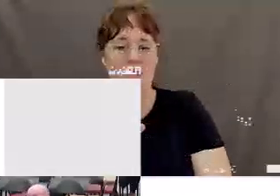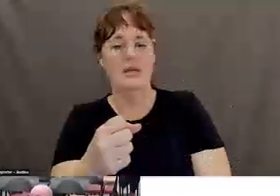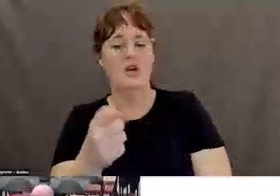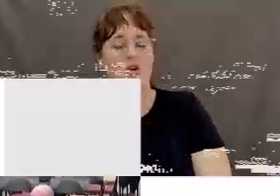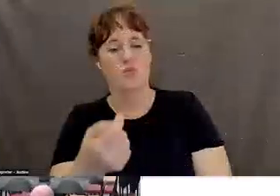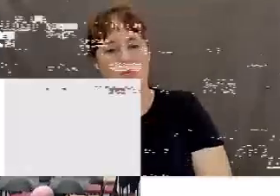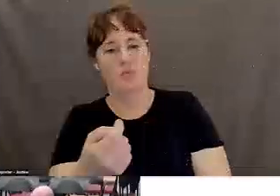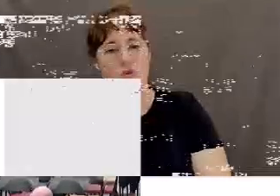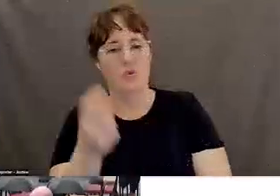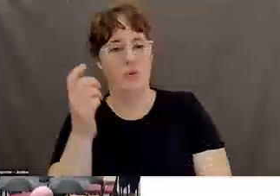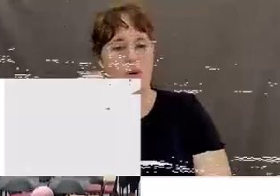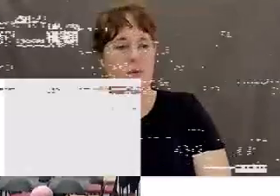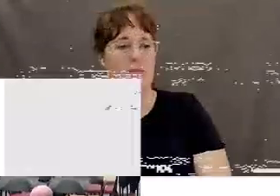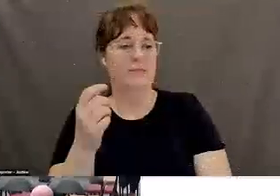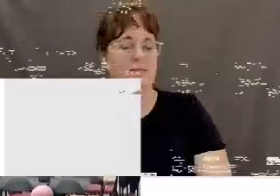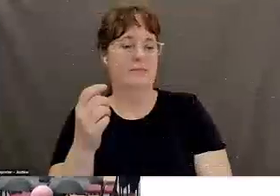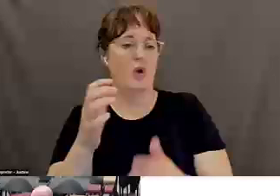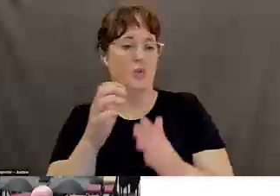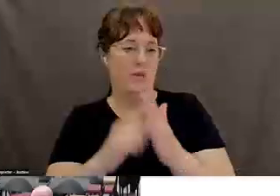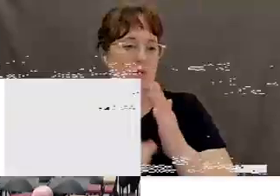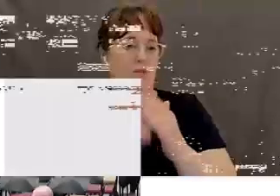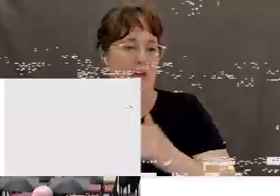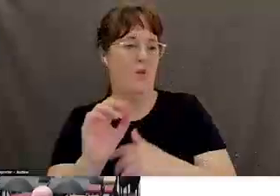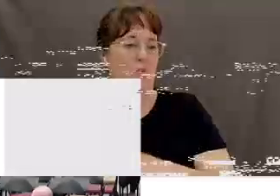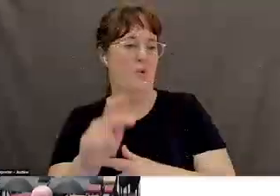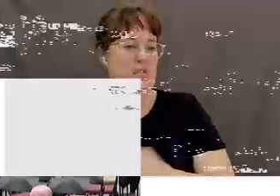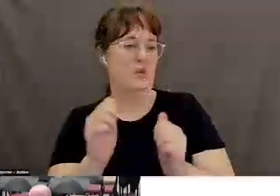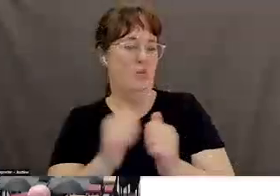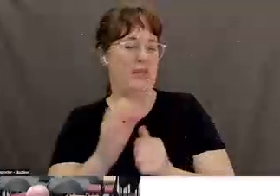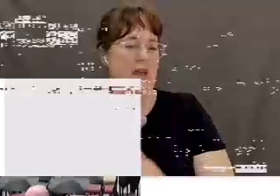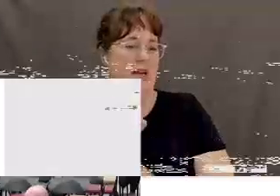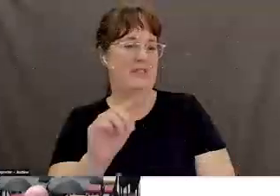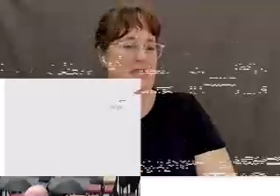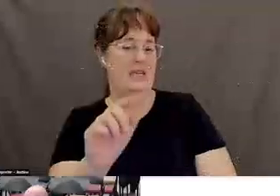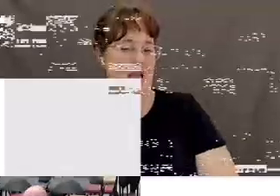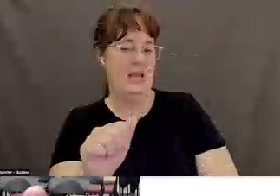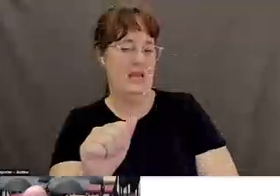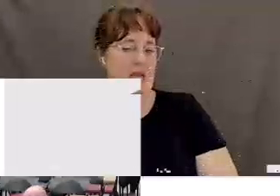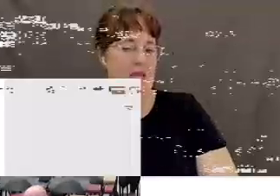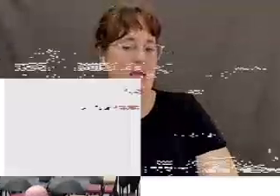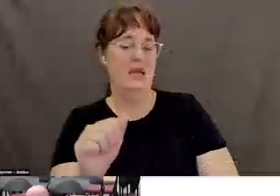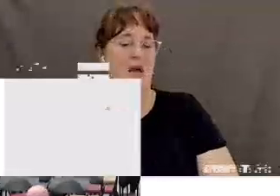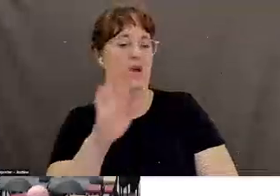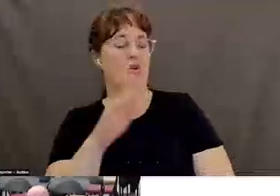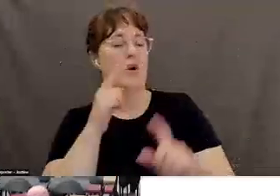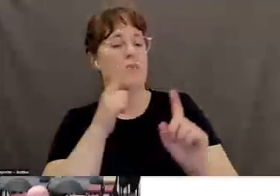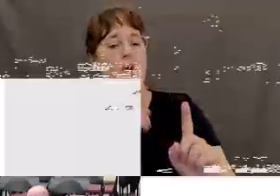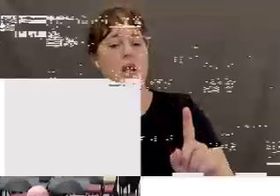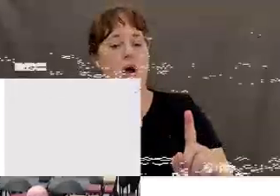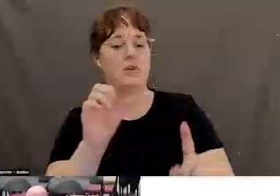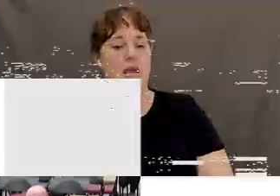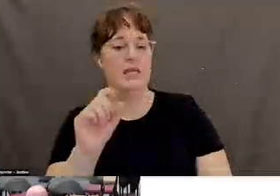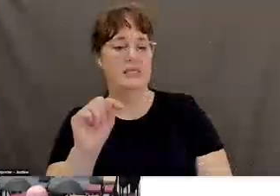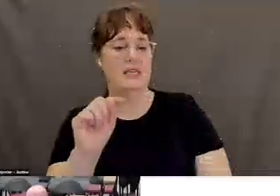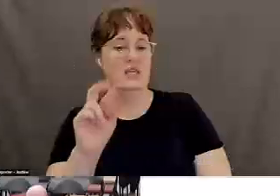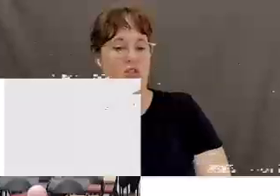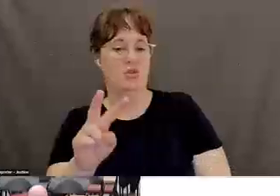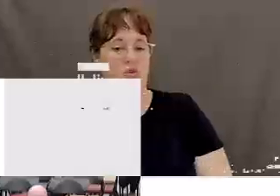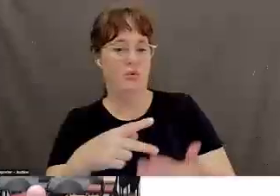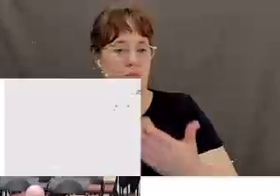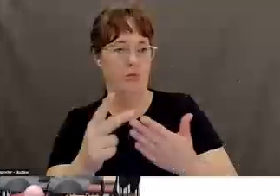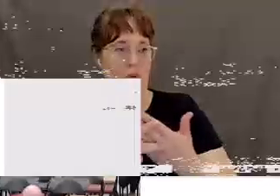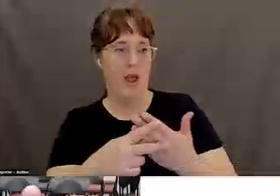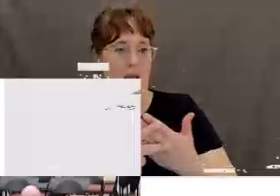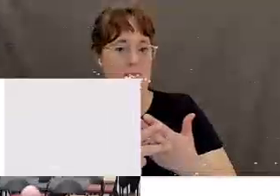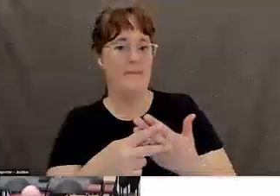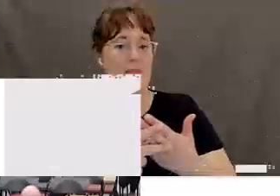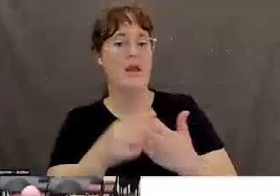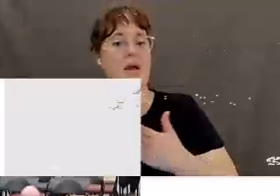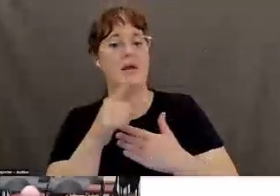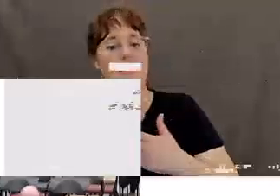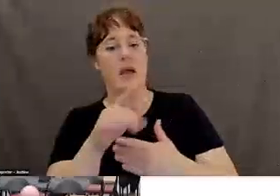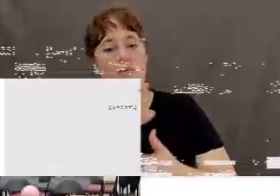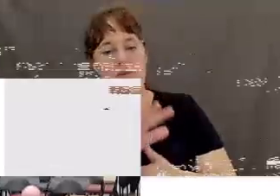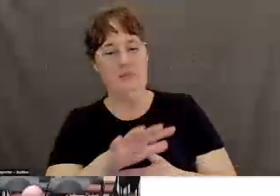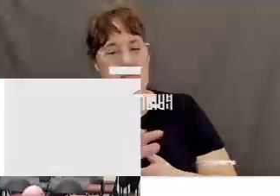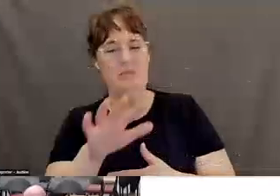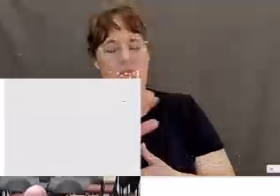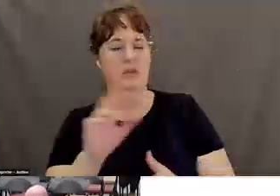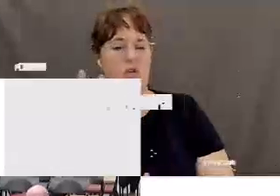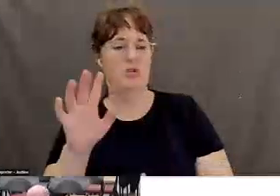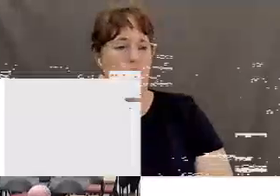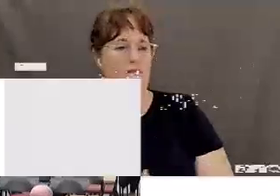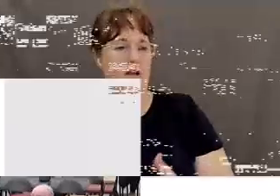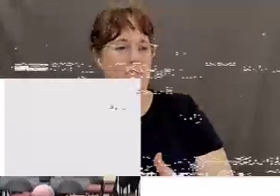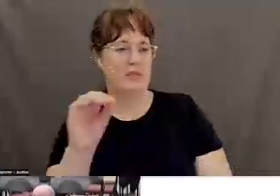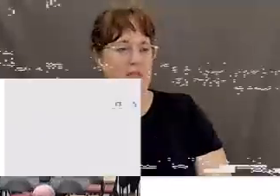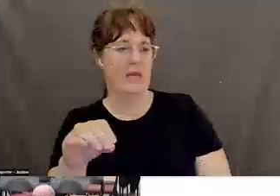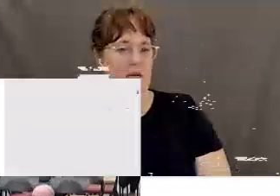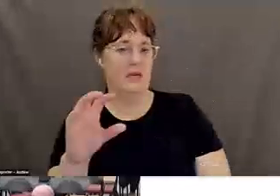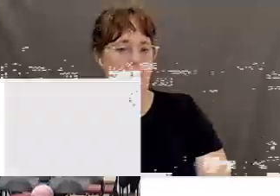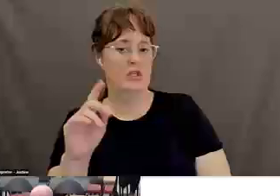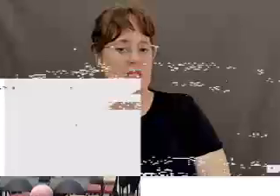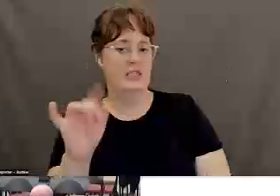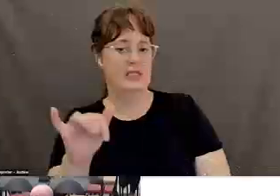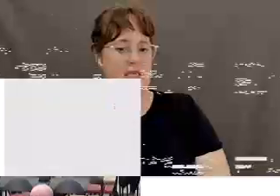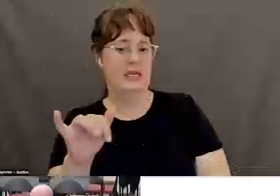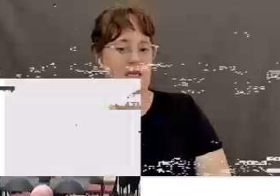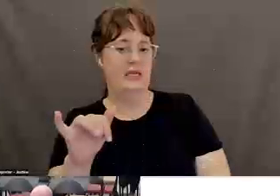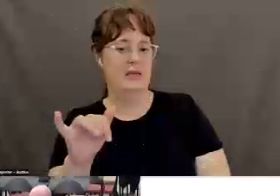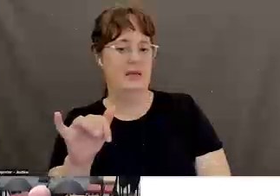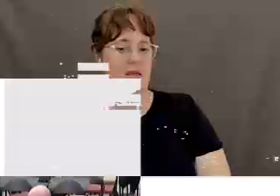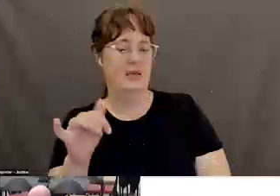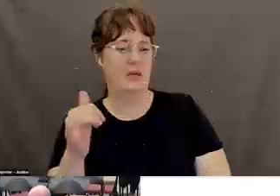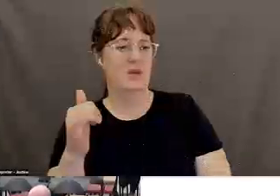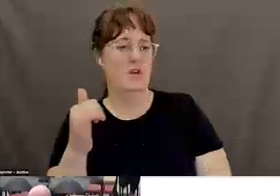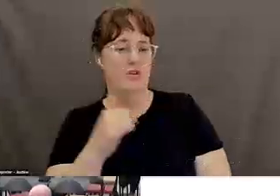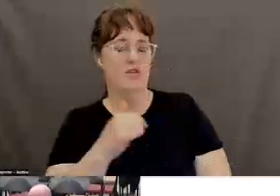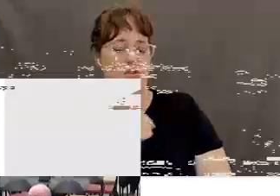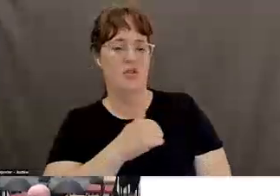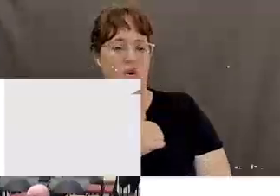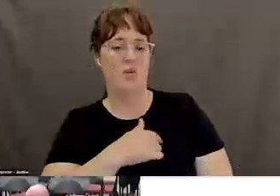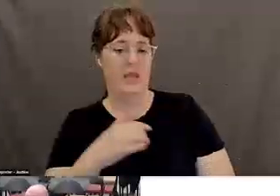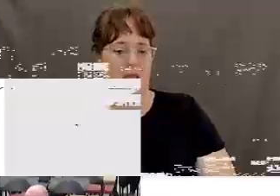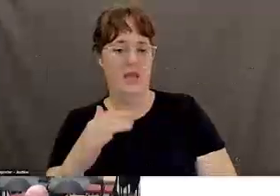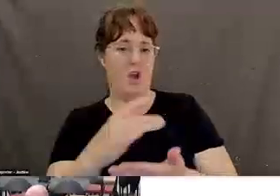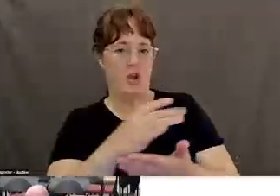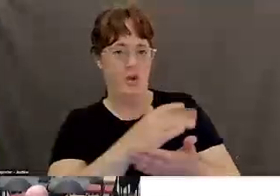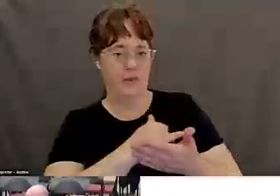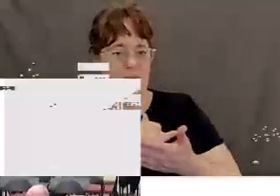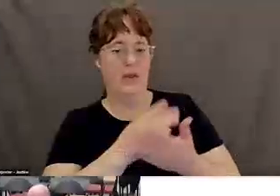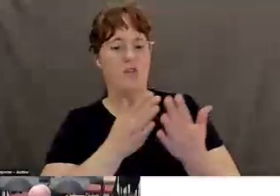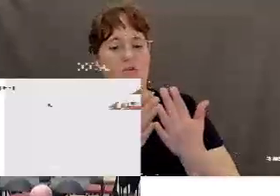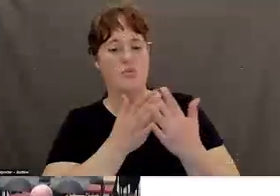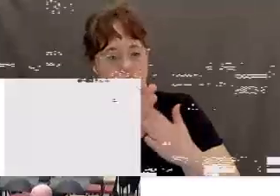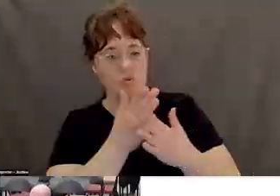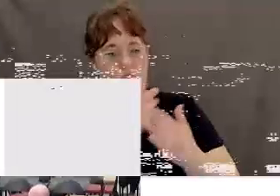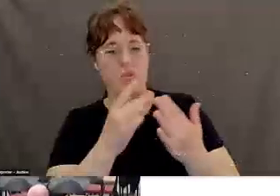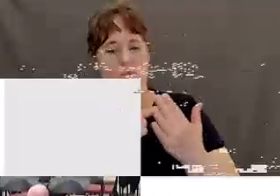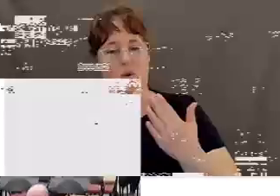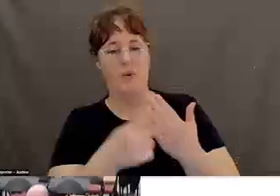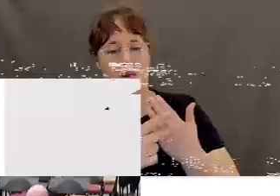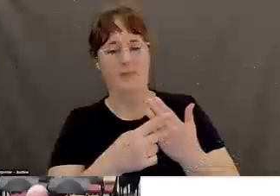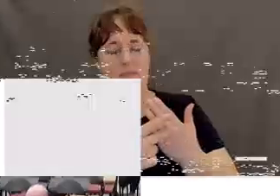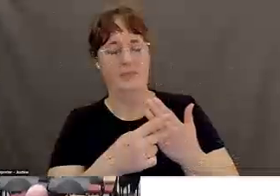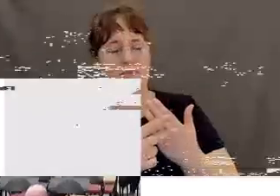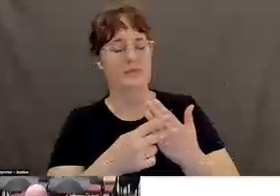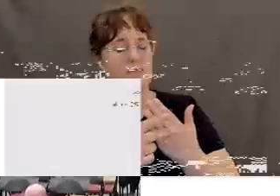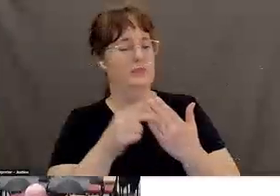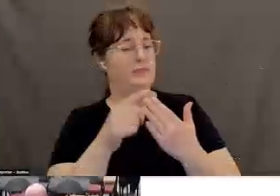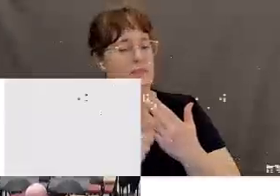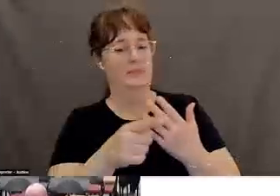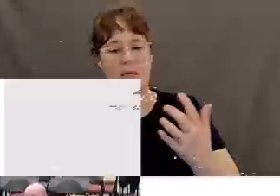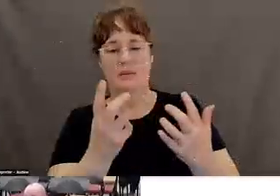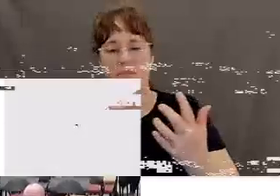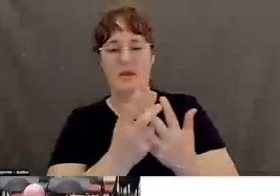Boardroom: And then I would say that I remember what your other point was, the ST2 program, if I'm remembering correctly, it was roughly that 25% contingency, that we accumulated across the ST2 program, so I would say this is in line with what we experienced for those projects.